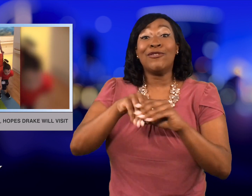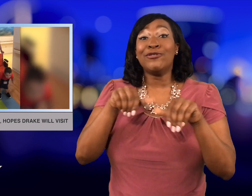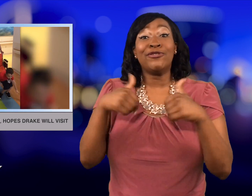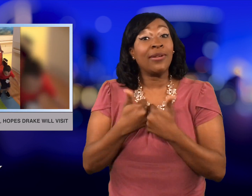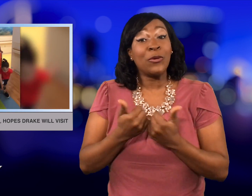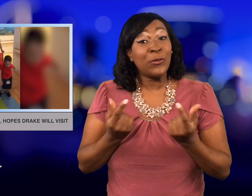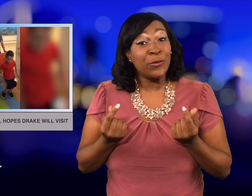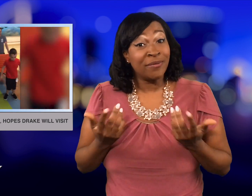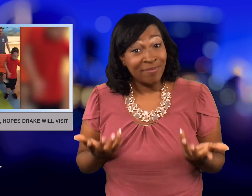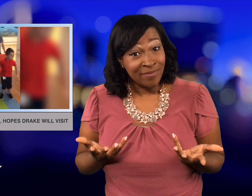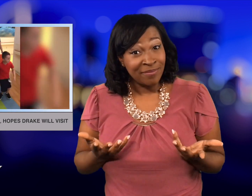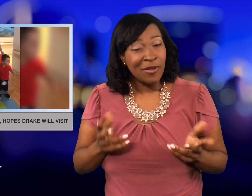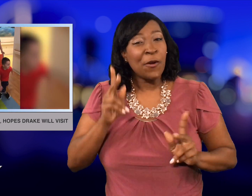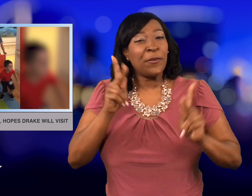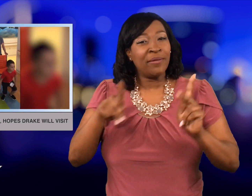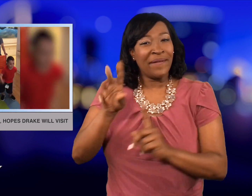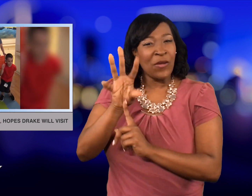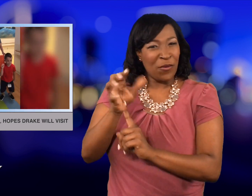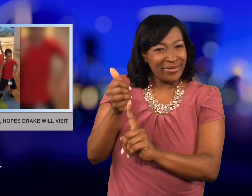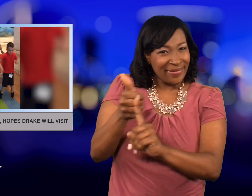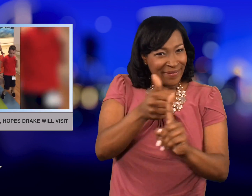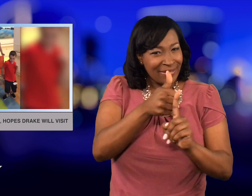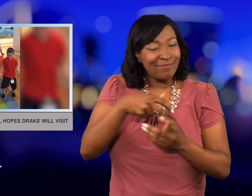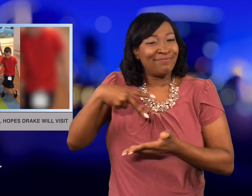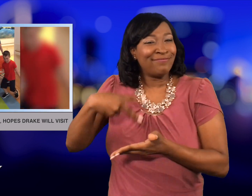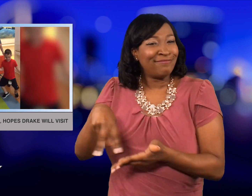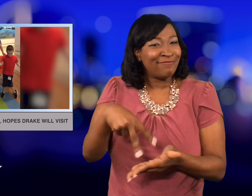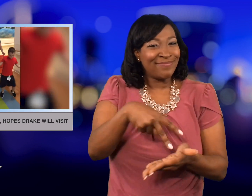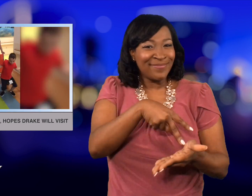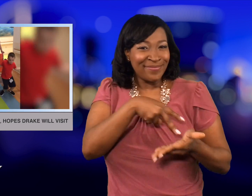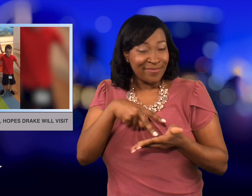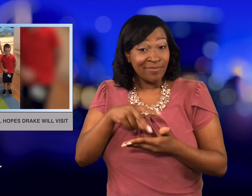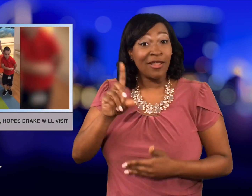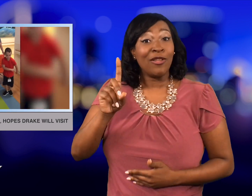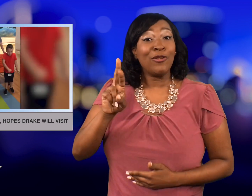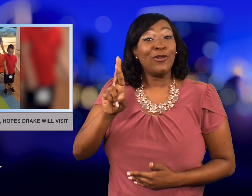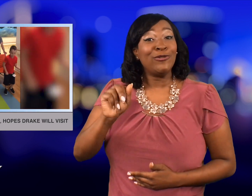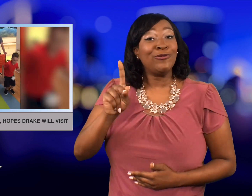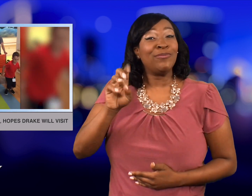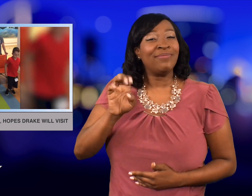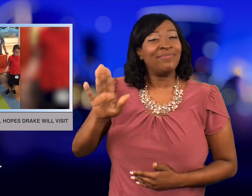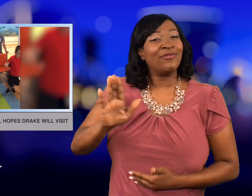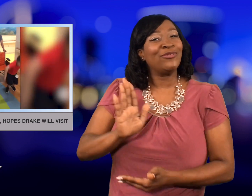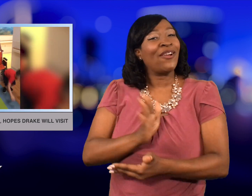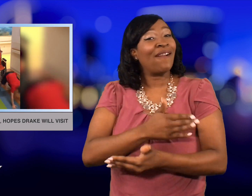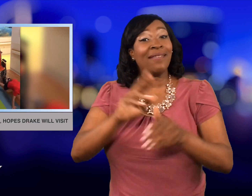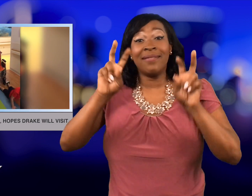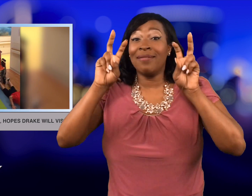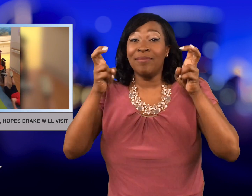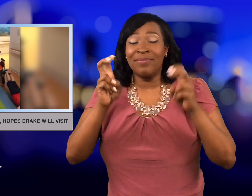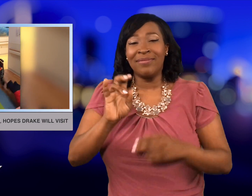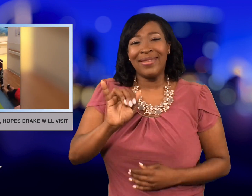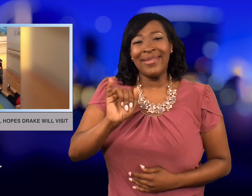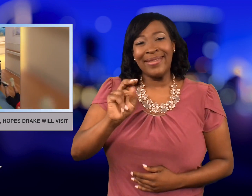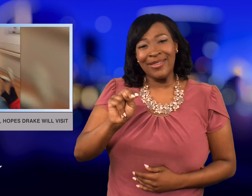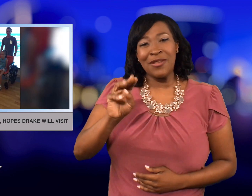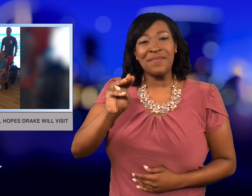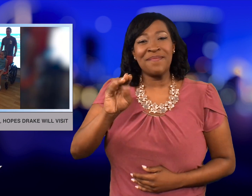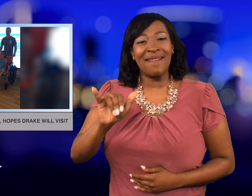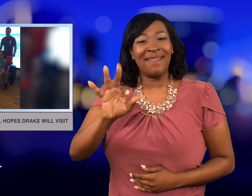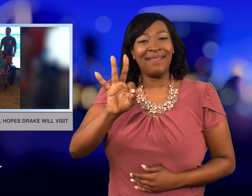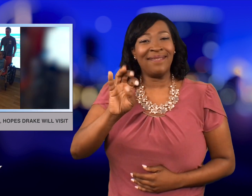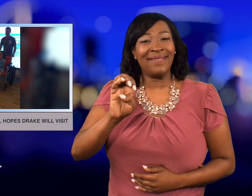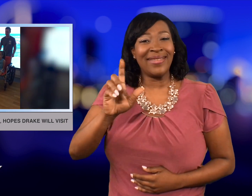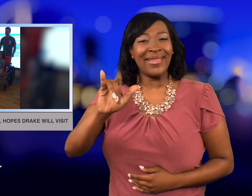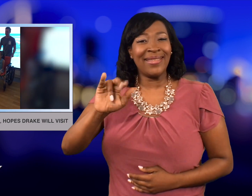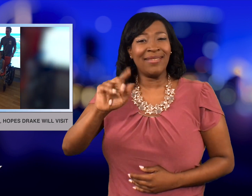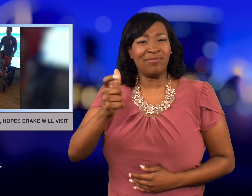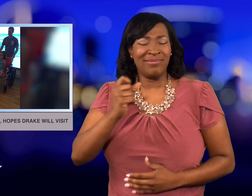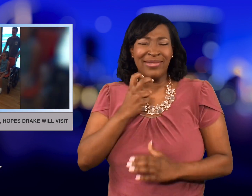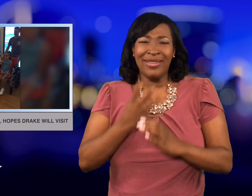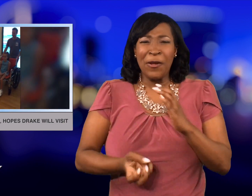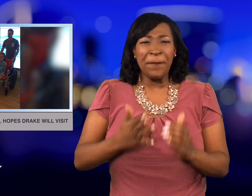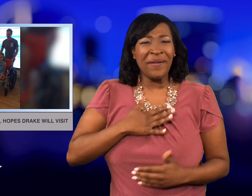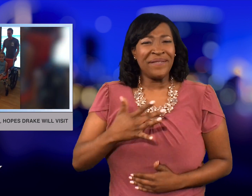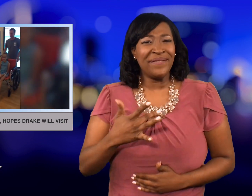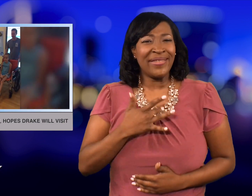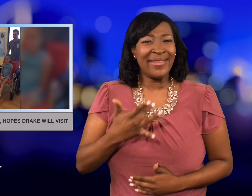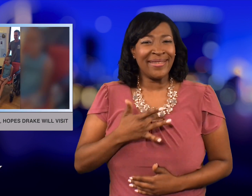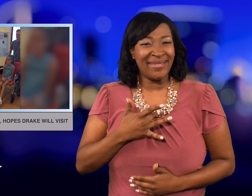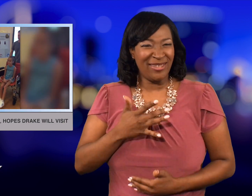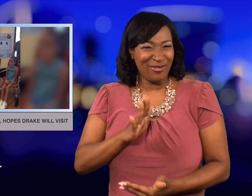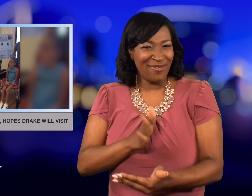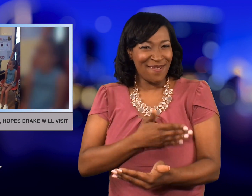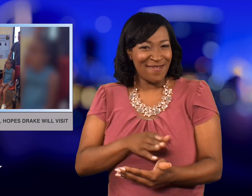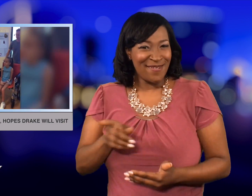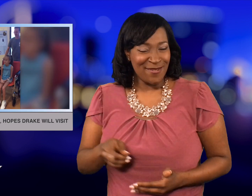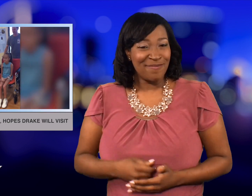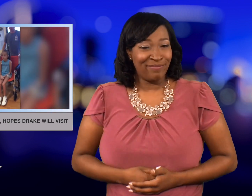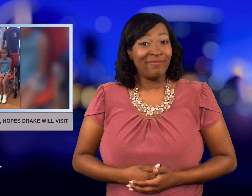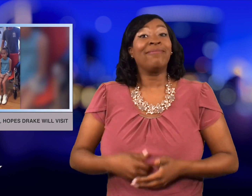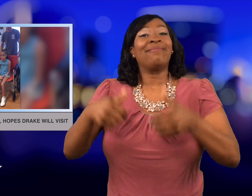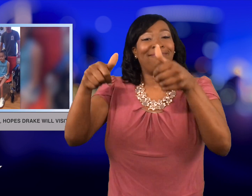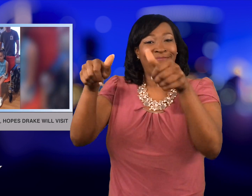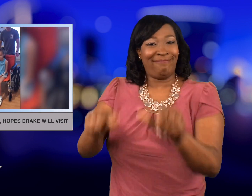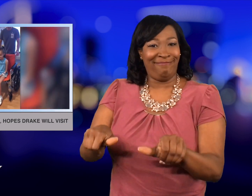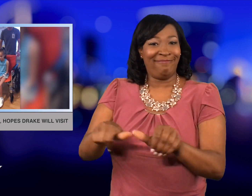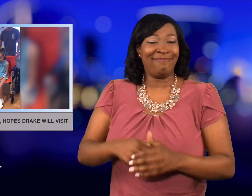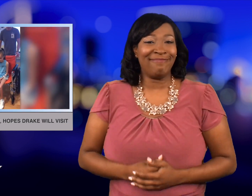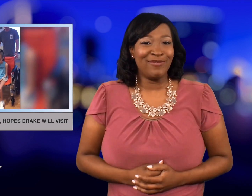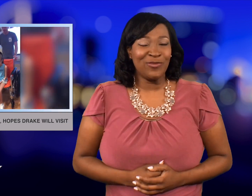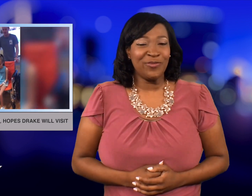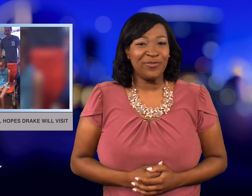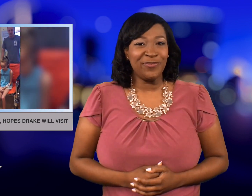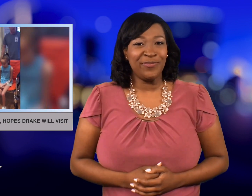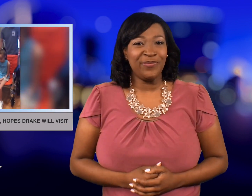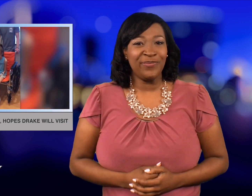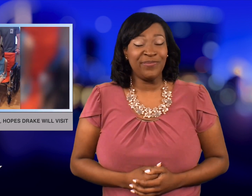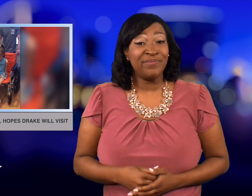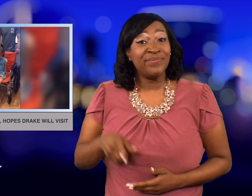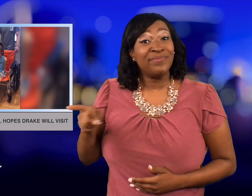To participate, people post videos of themselves dancing to Drake's "In My Feelings."